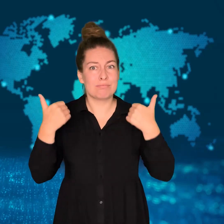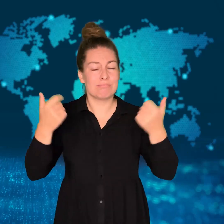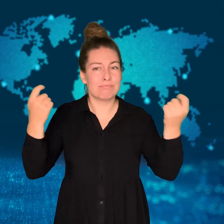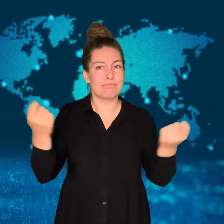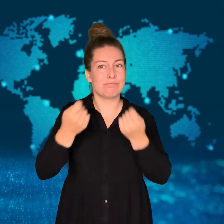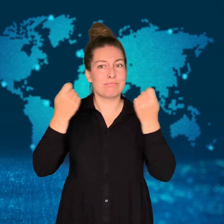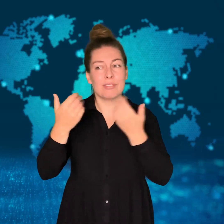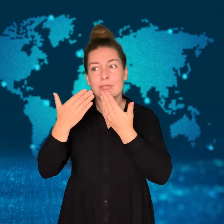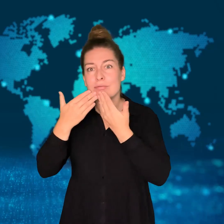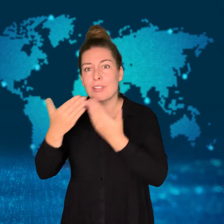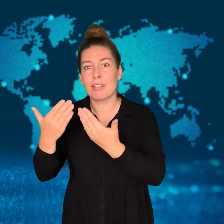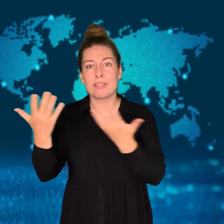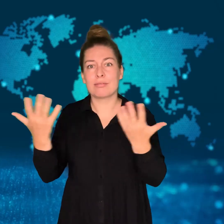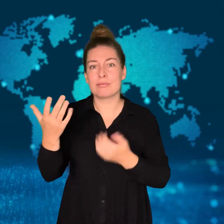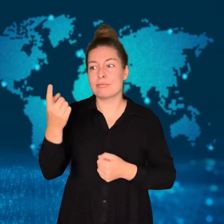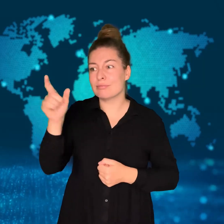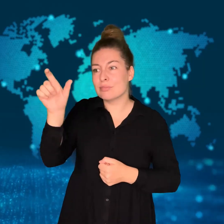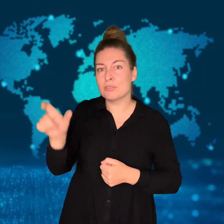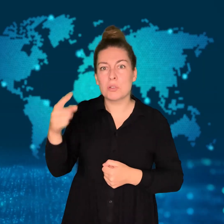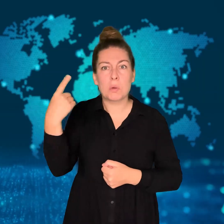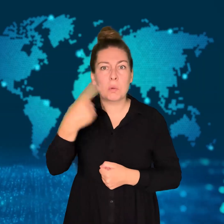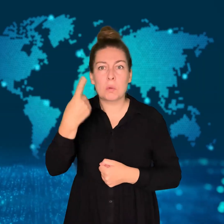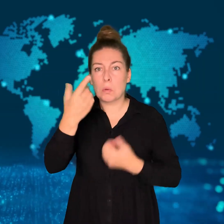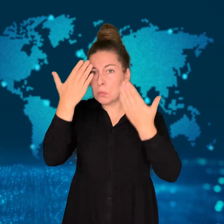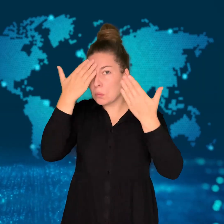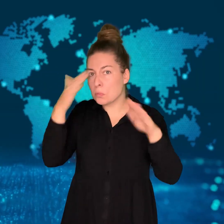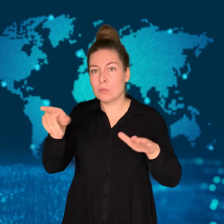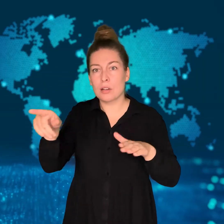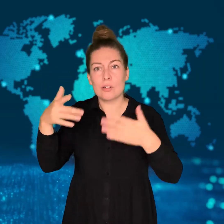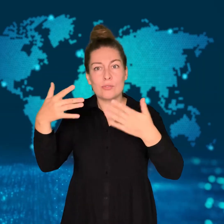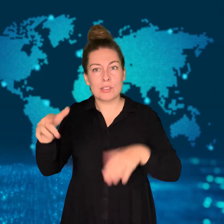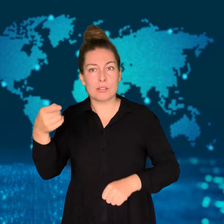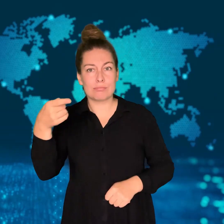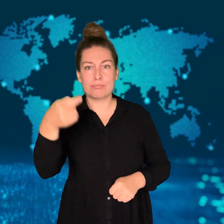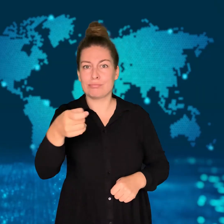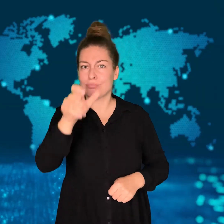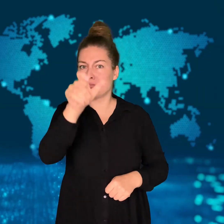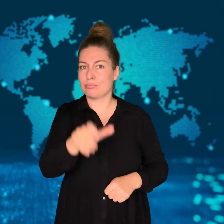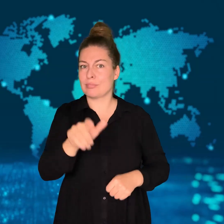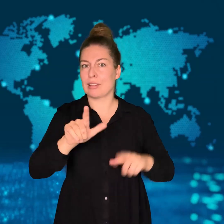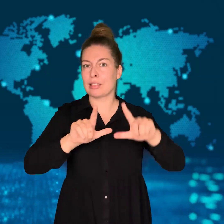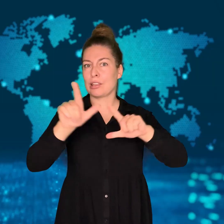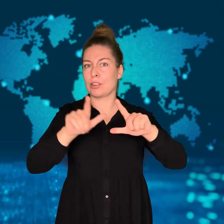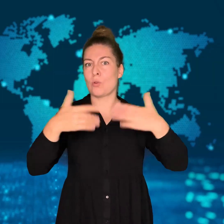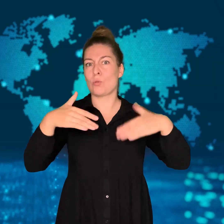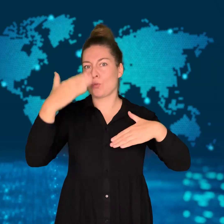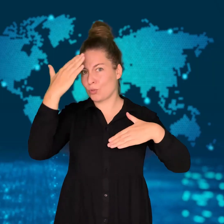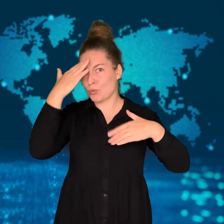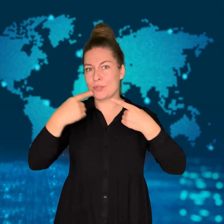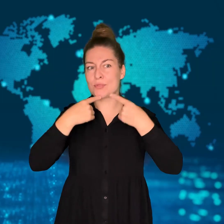An investigation has begun according to a member of